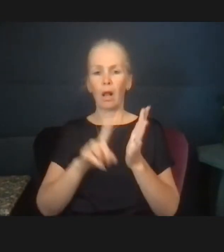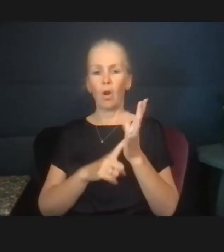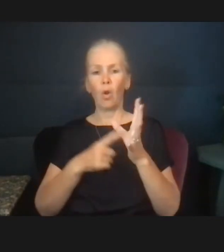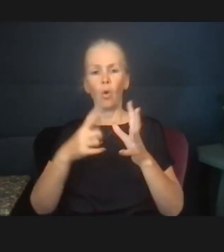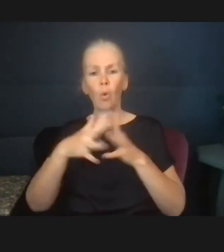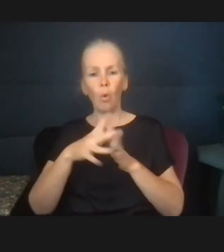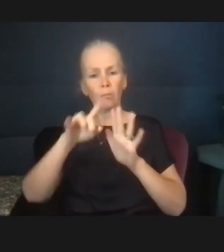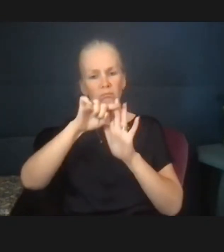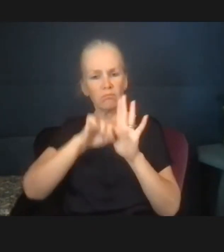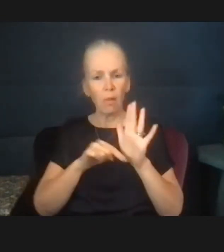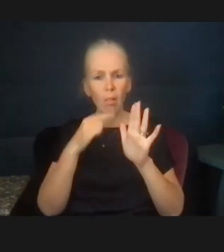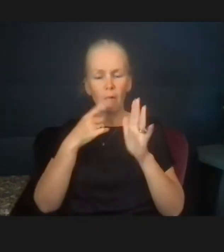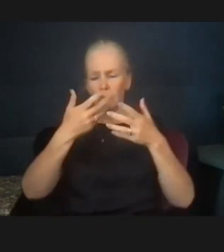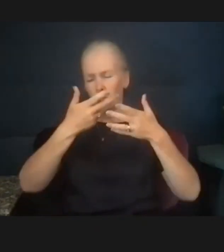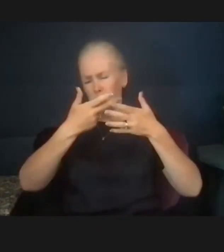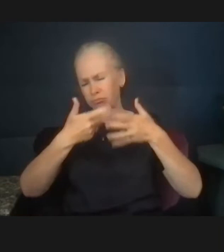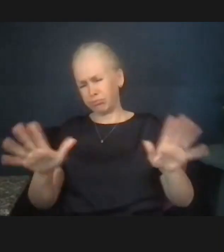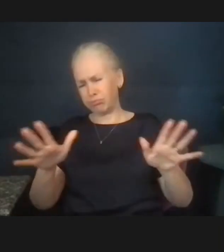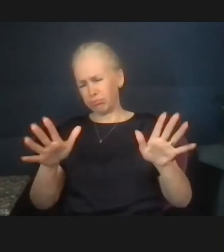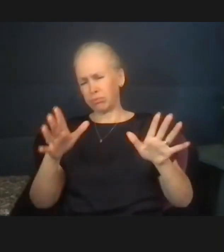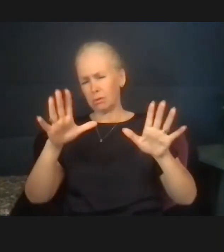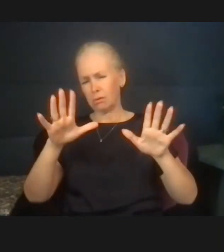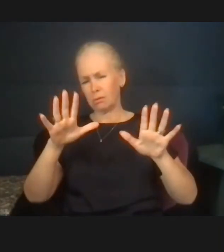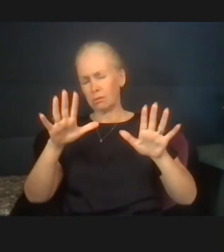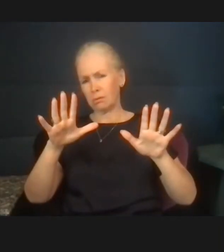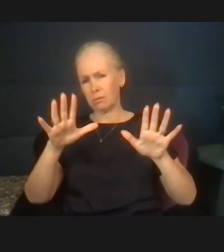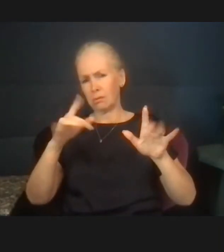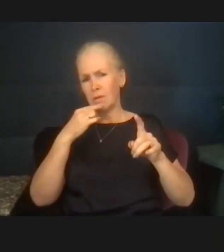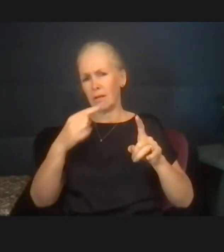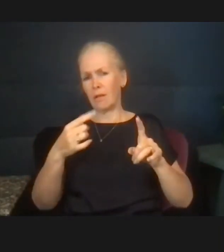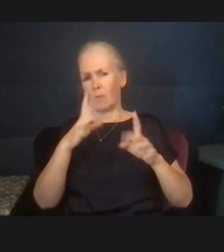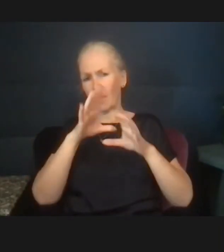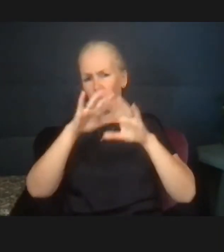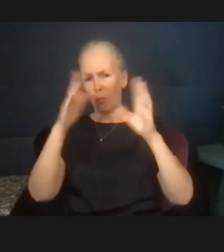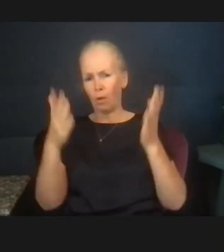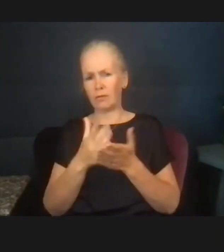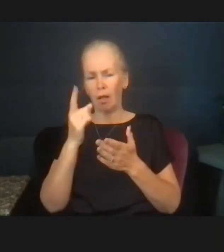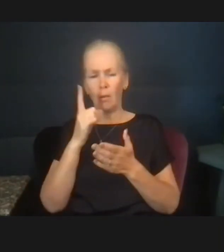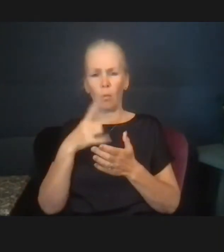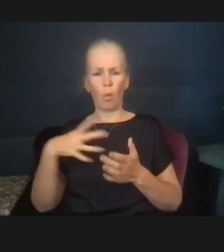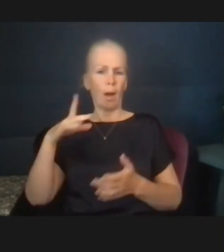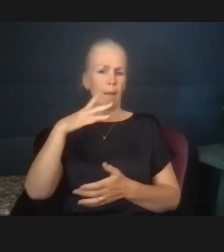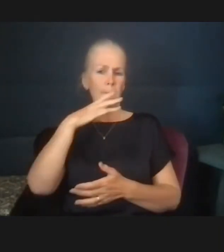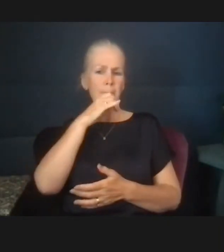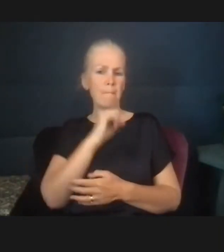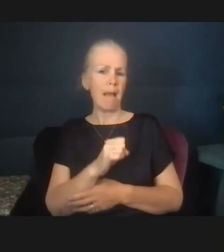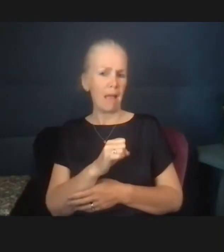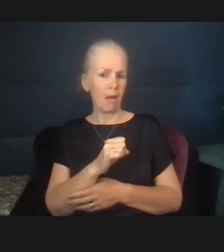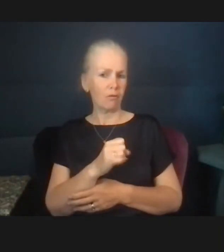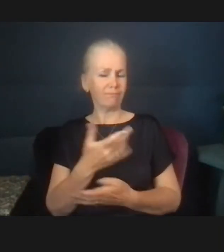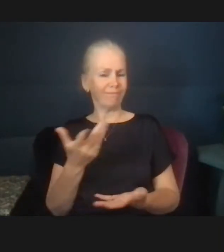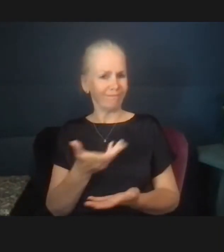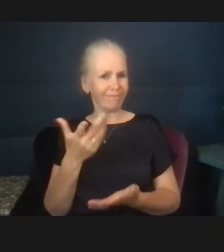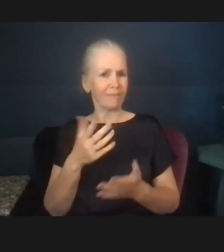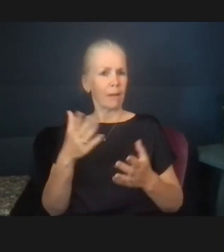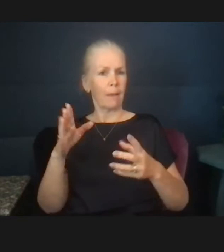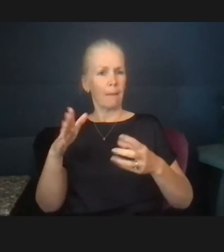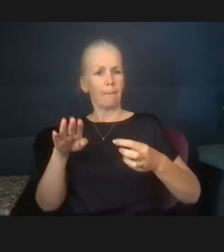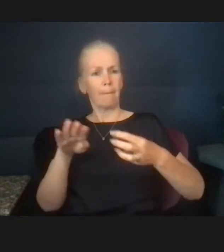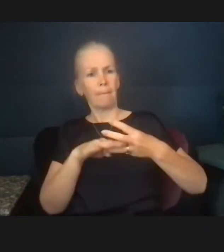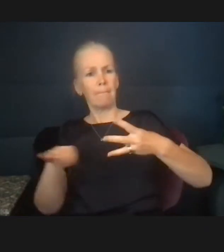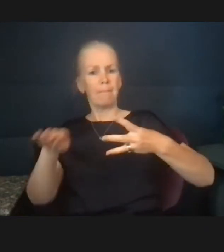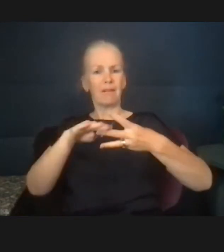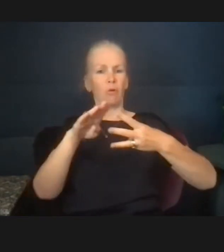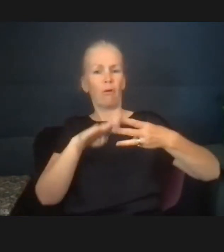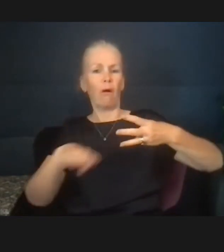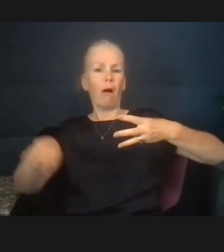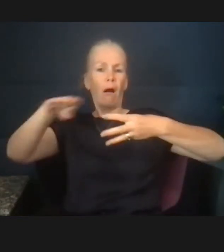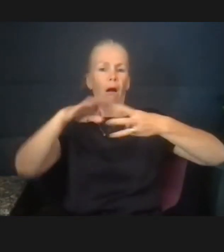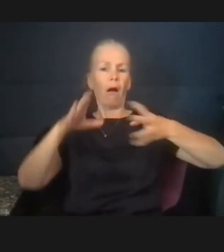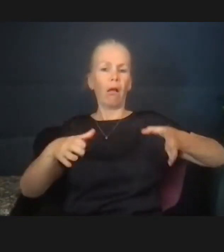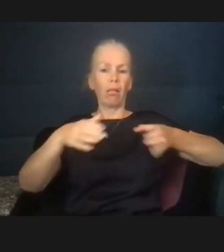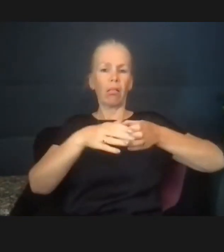I mean, Law is widely known as a very white male, middle class, high class, kind of job role,